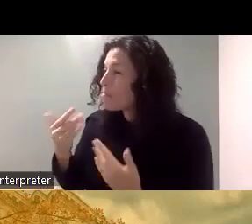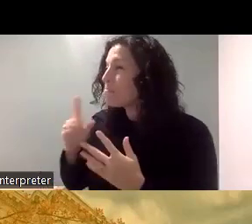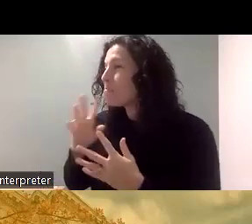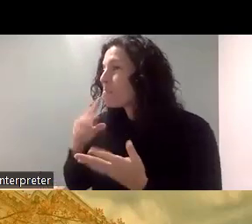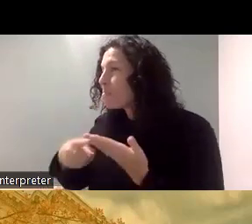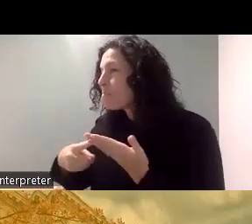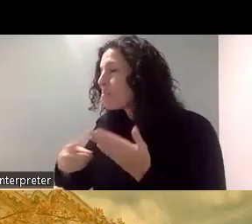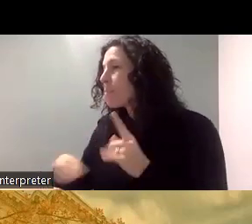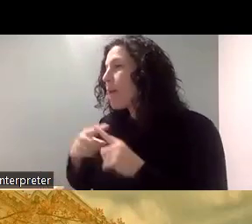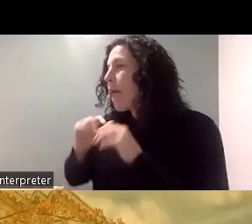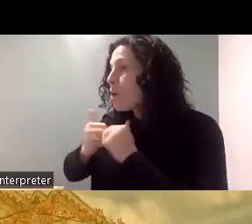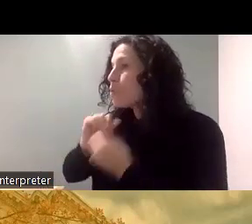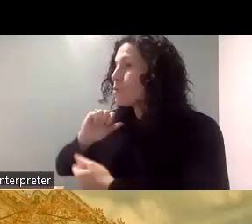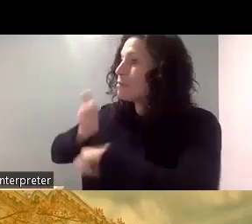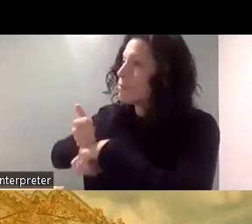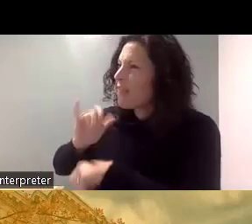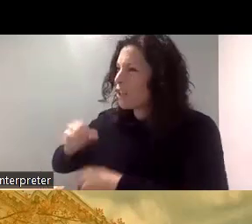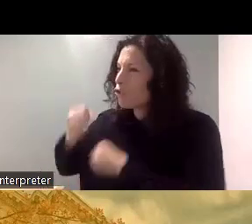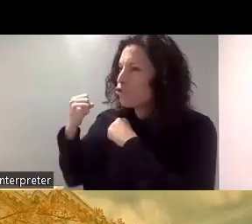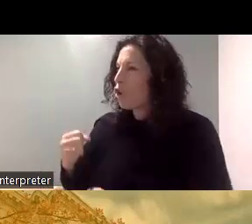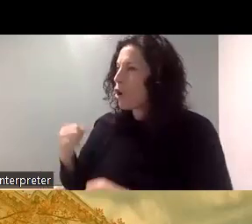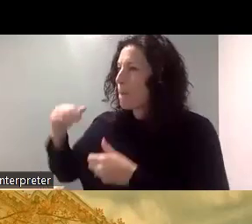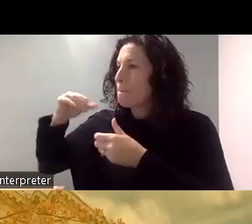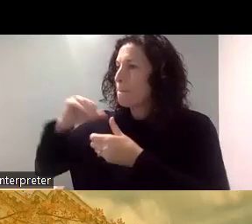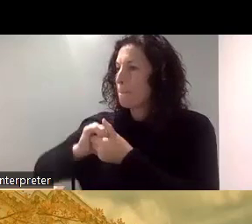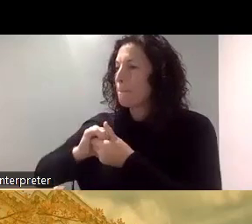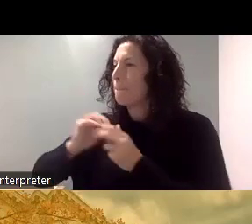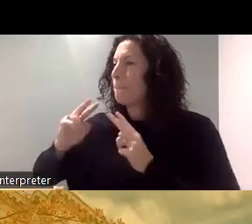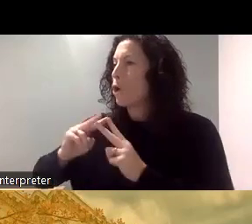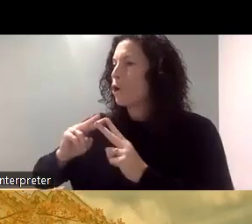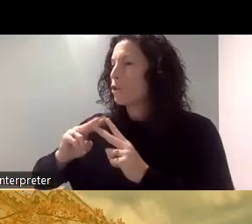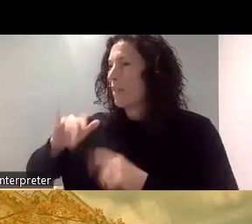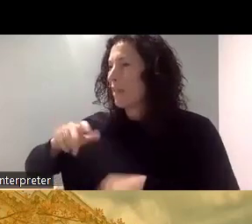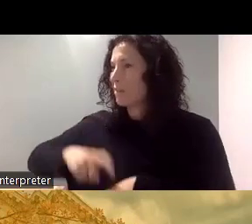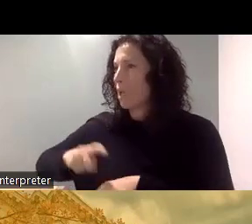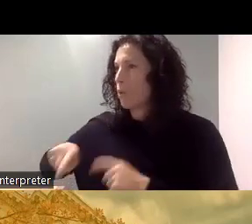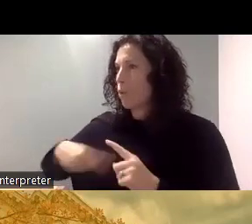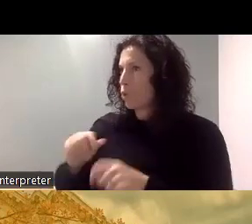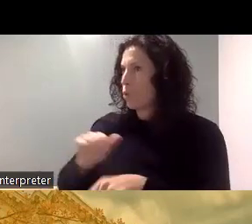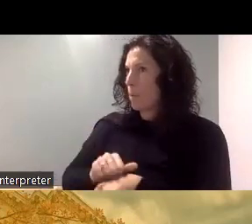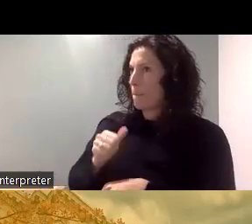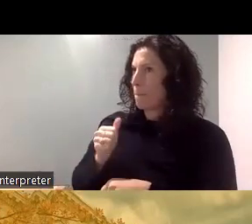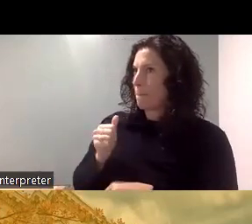how to establish that strong partnership at time of proposal. Kim Moreland: Thank you, Pamela,